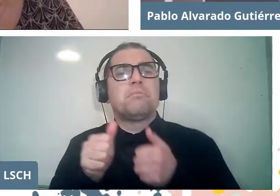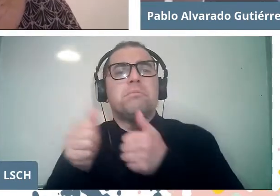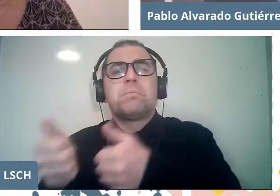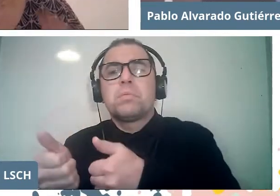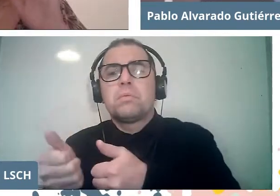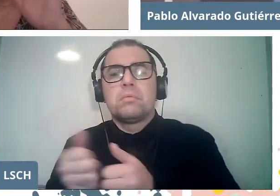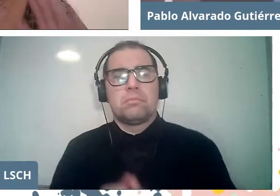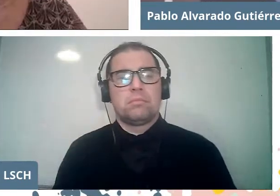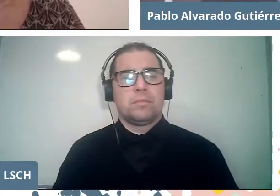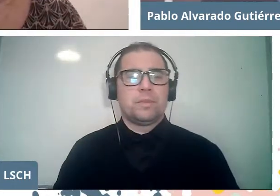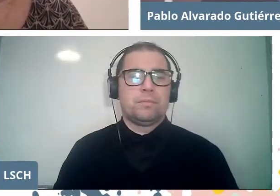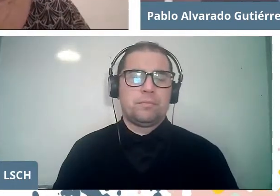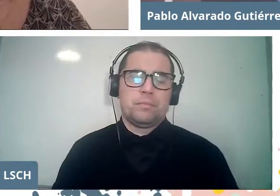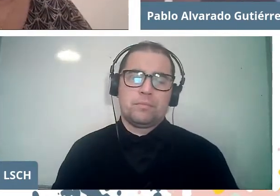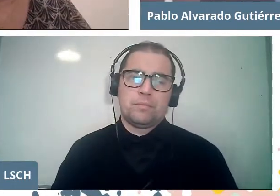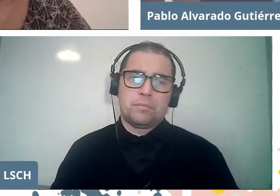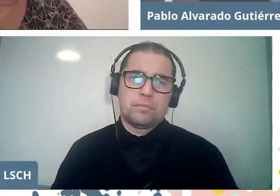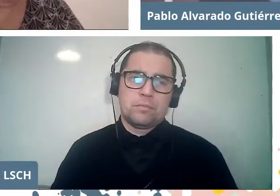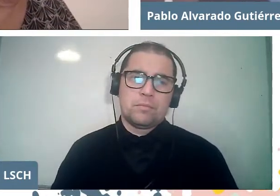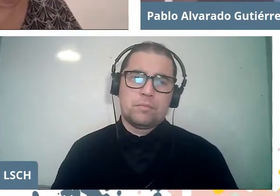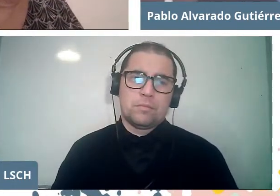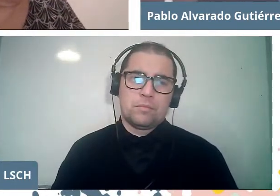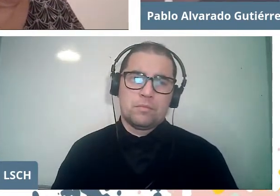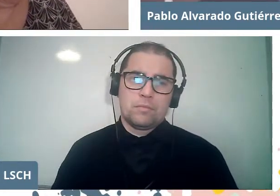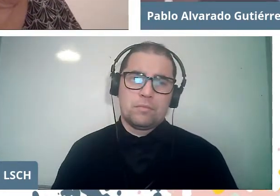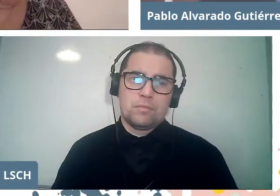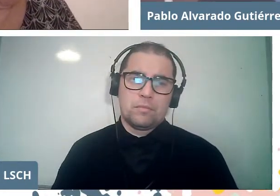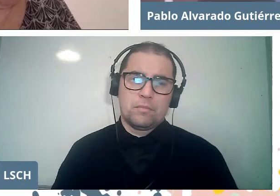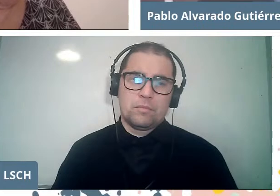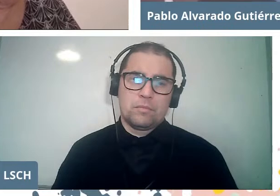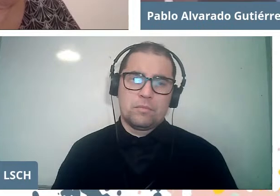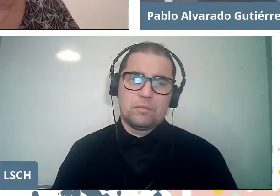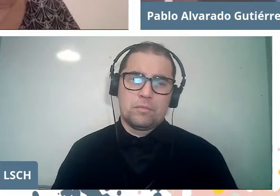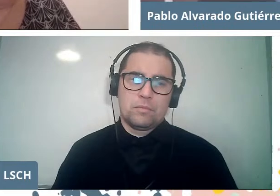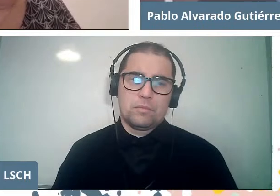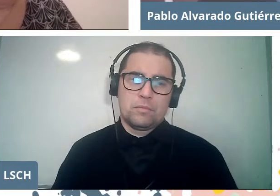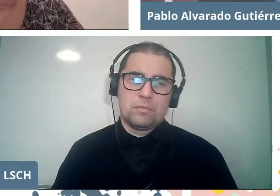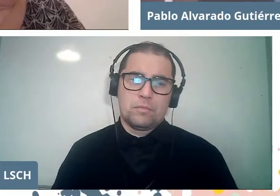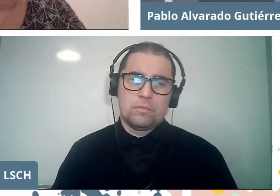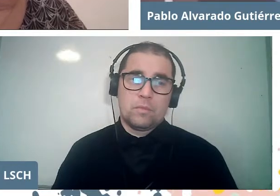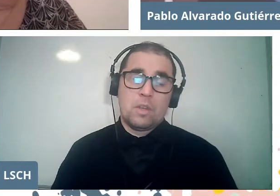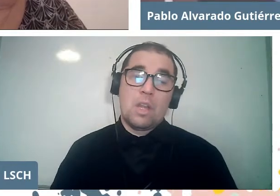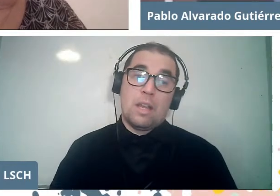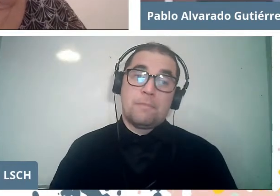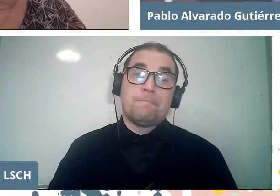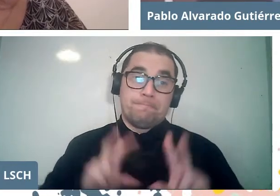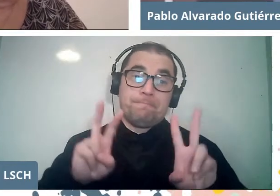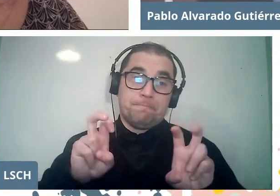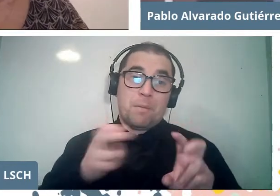We are not alien to the commercial, you see.